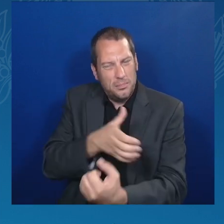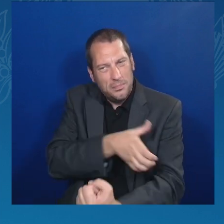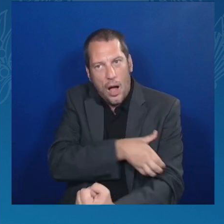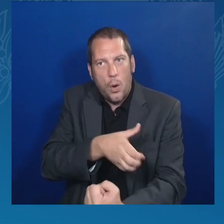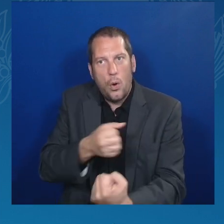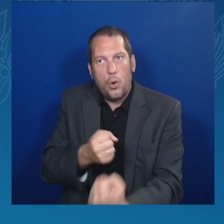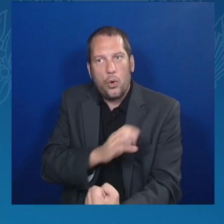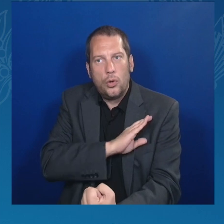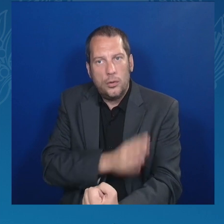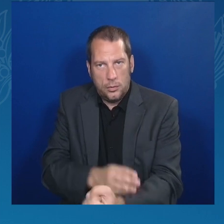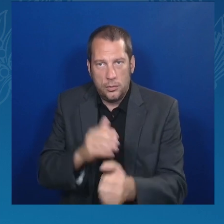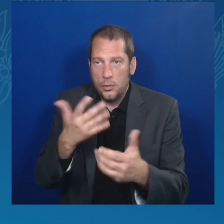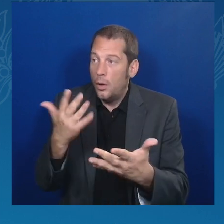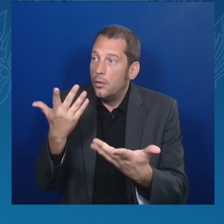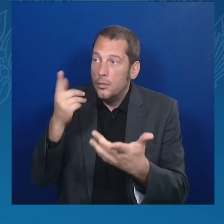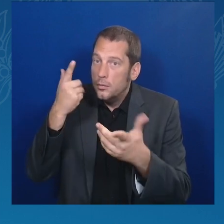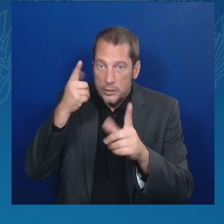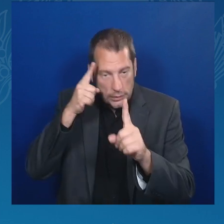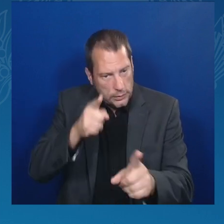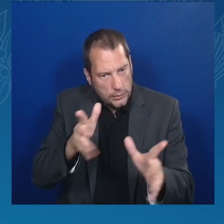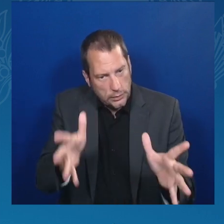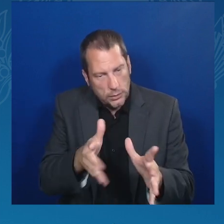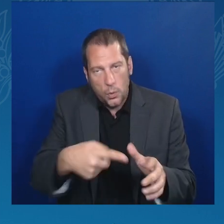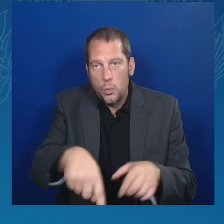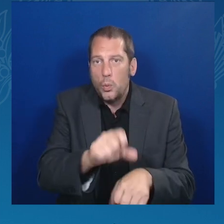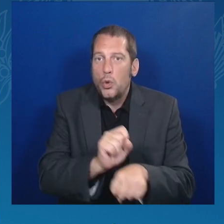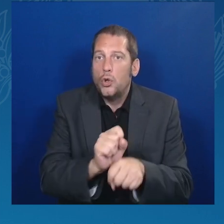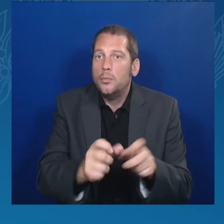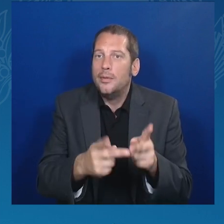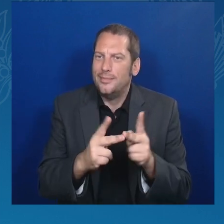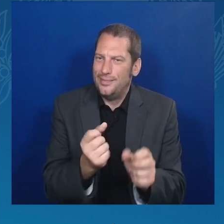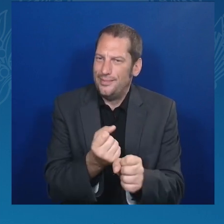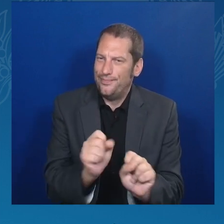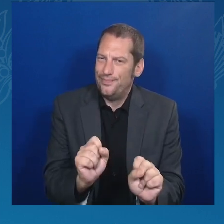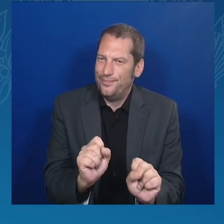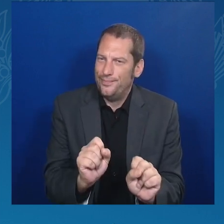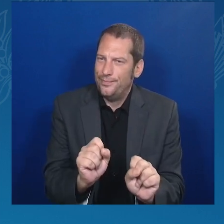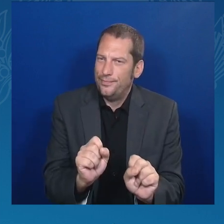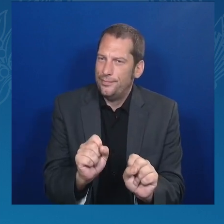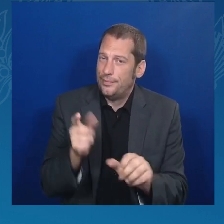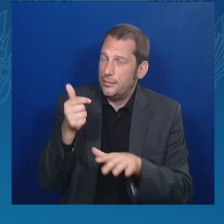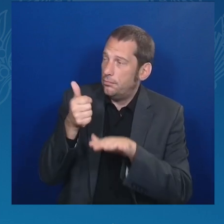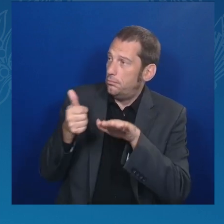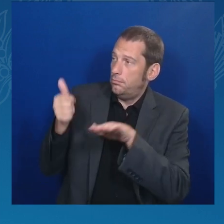As head of the White House Labor Task Force, I have led our work to eliminate barriers